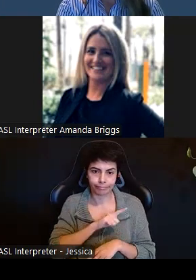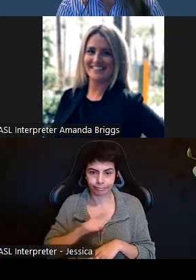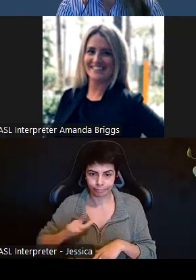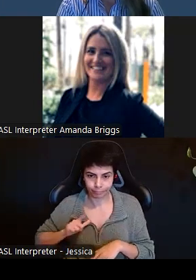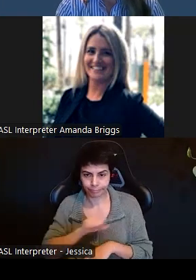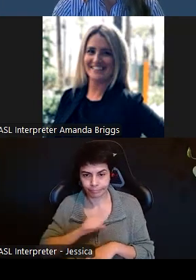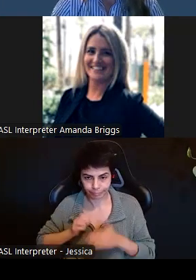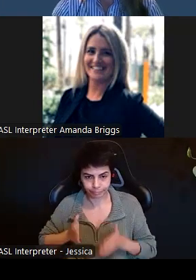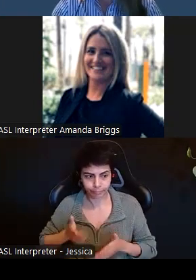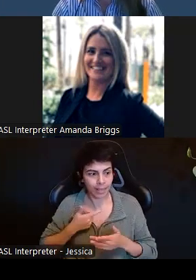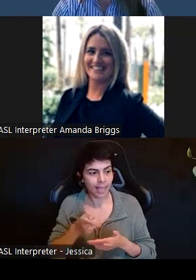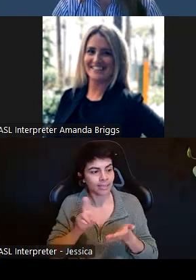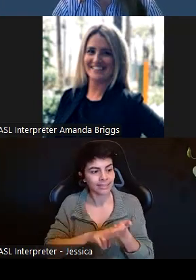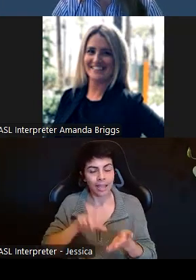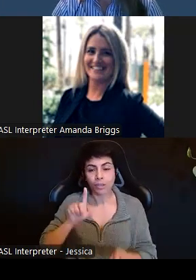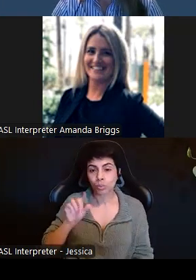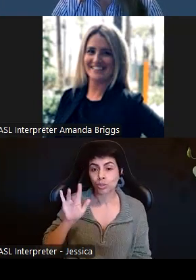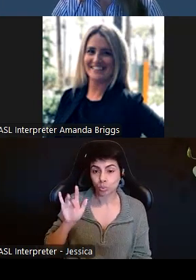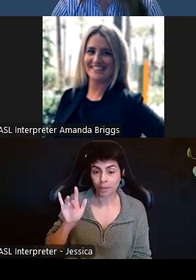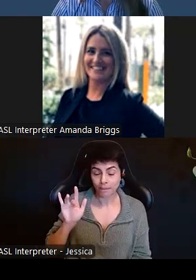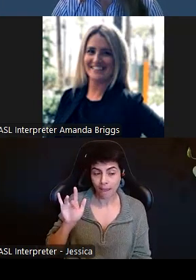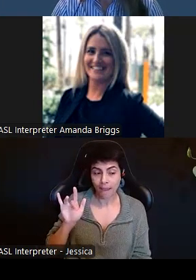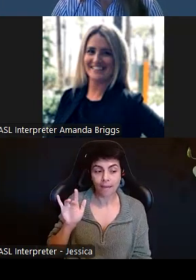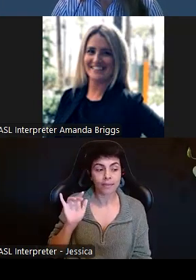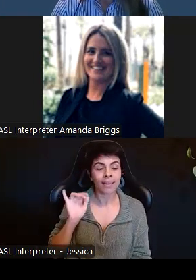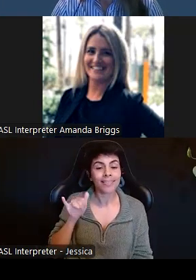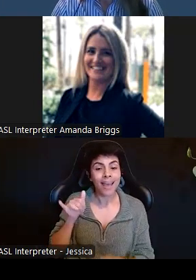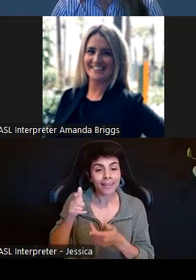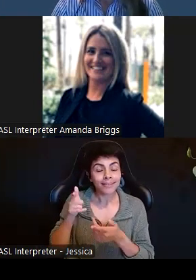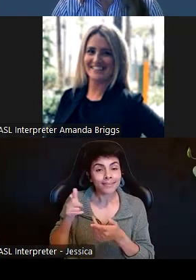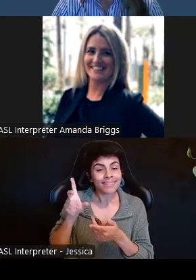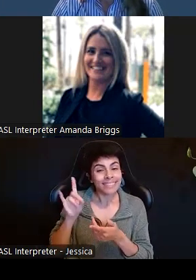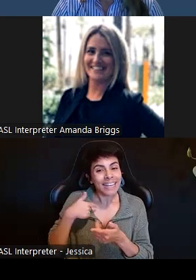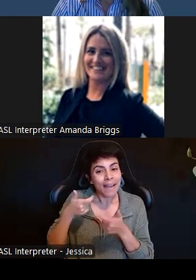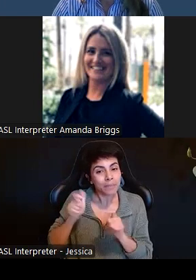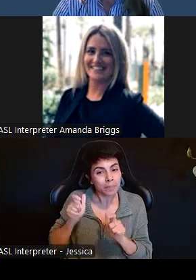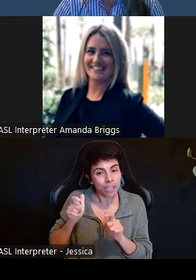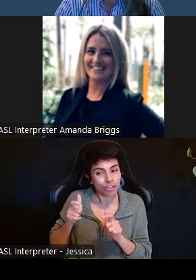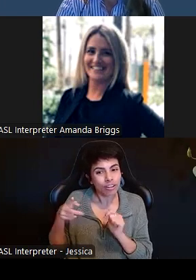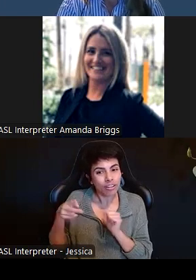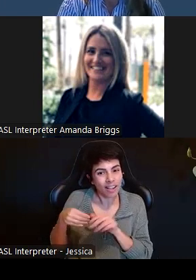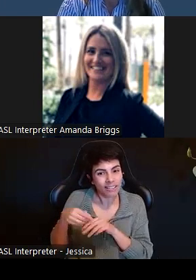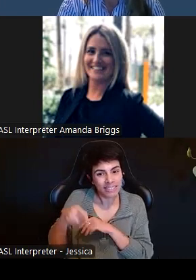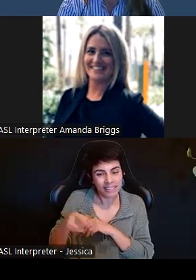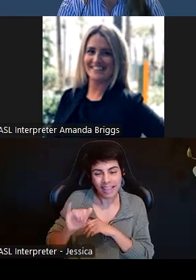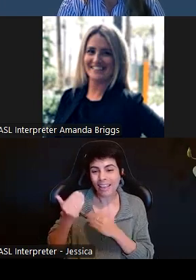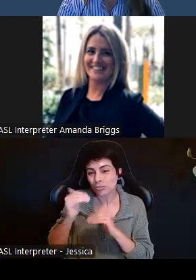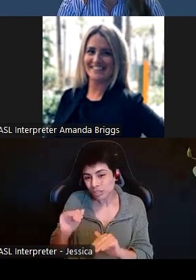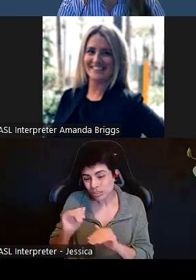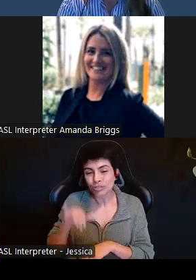Originally, the proposed state budget contained some bigger cuts that you might have heard about, like restrictions on IHSS overtime.